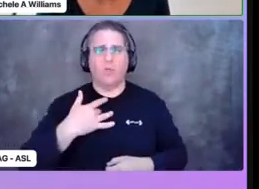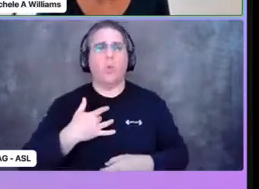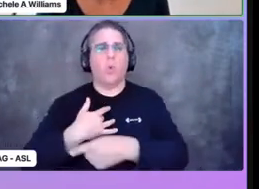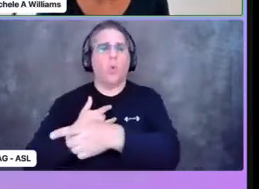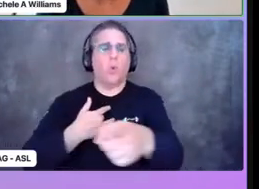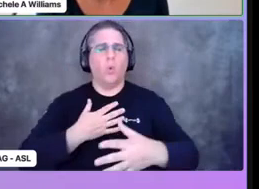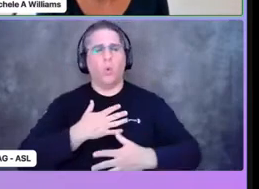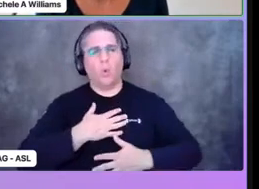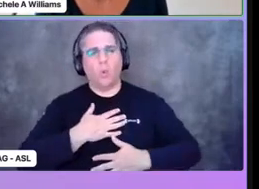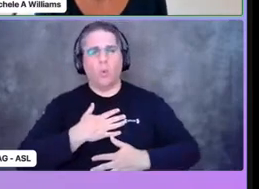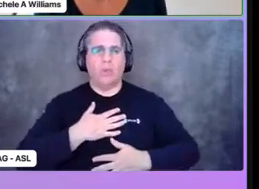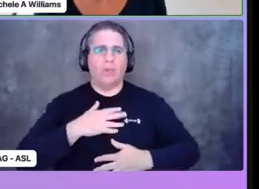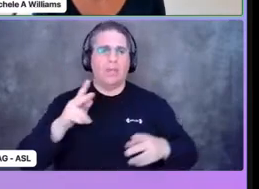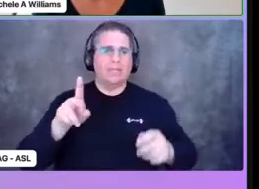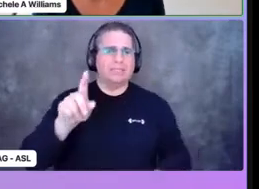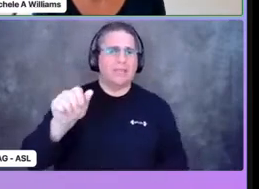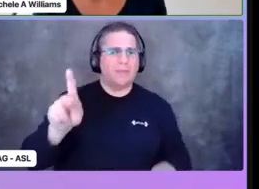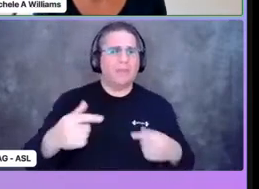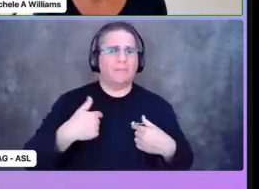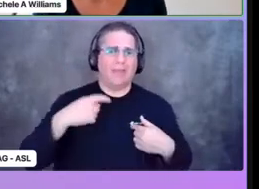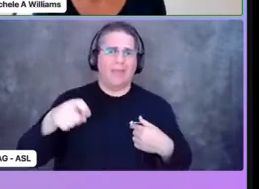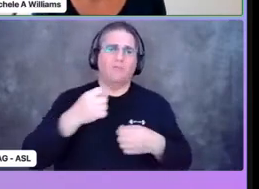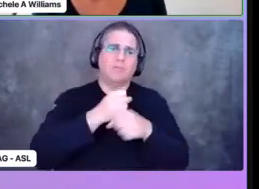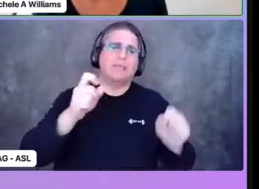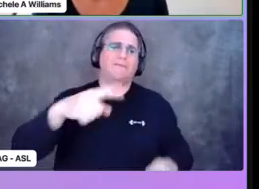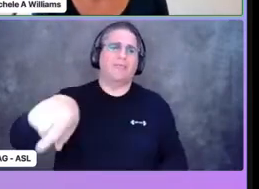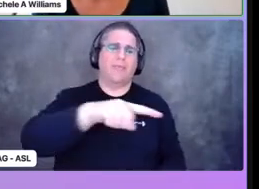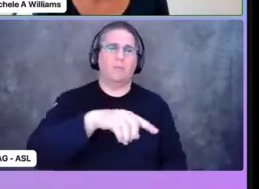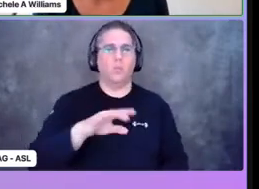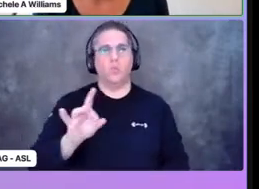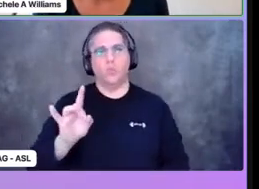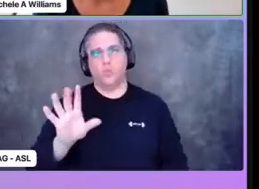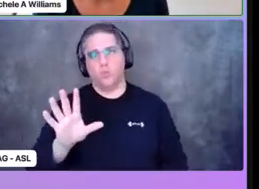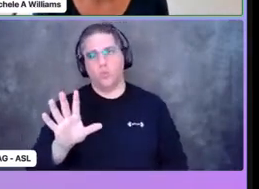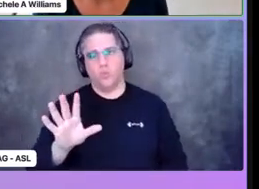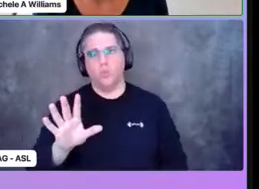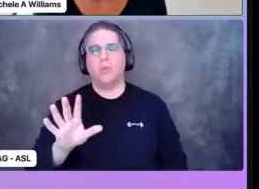and doing this work. So, feeling that you need to save disabled people is basically demeaning them and